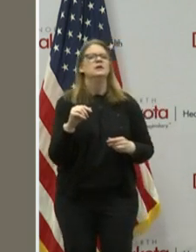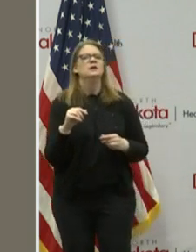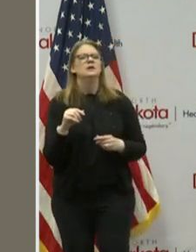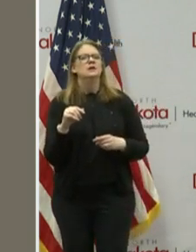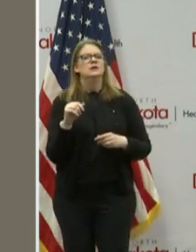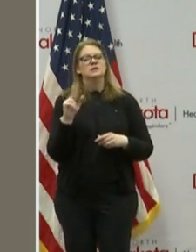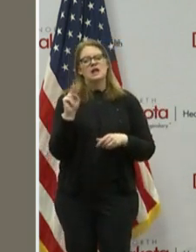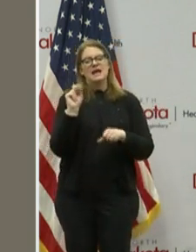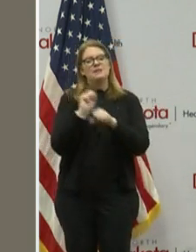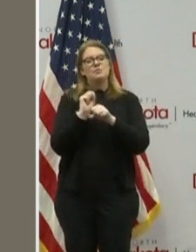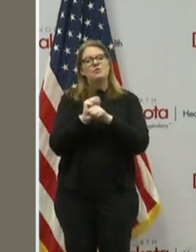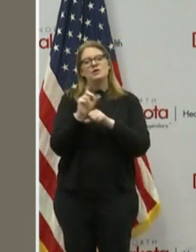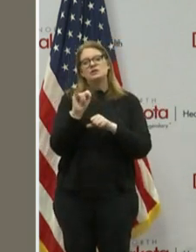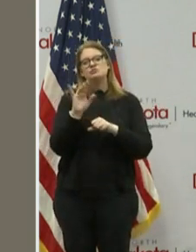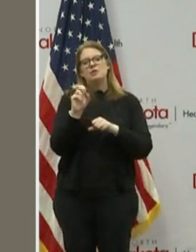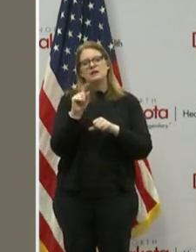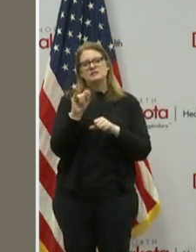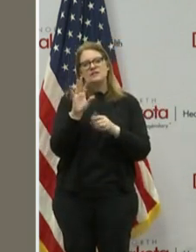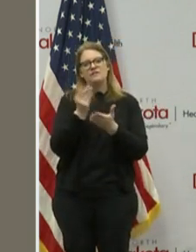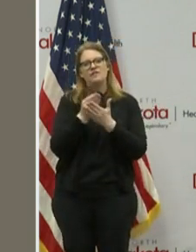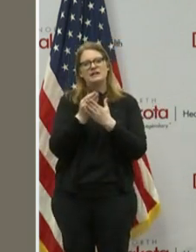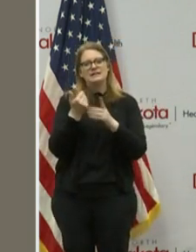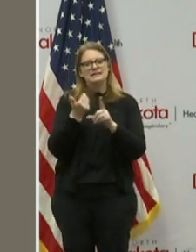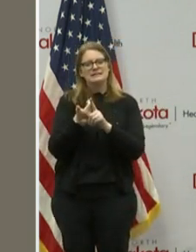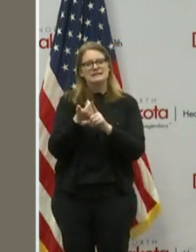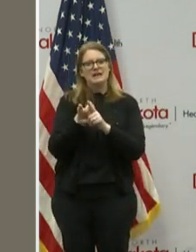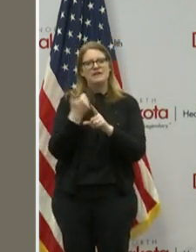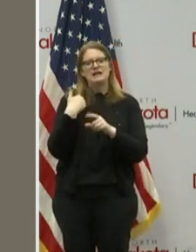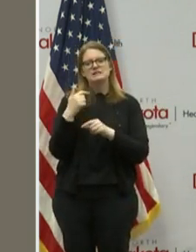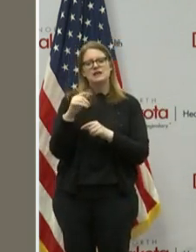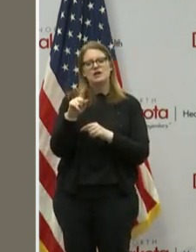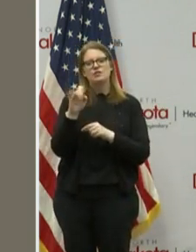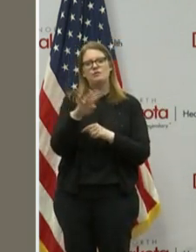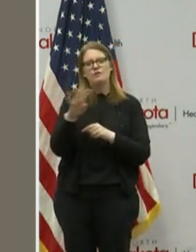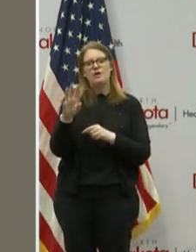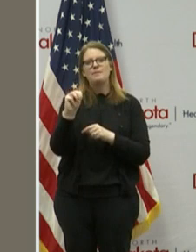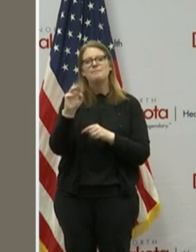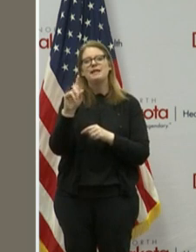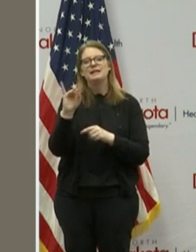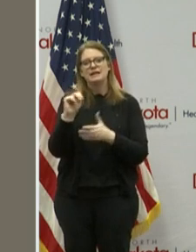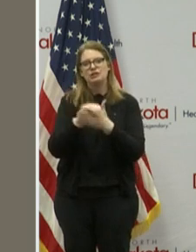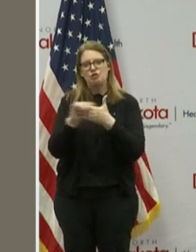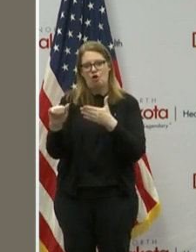EITHER WE PAID IN THE LAST TWO YEARS OUR UNEMPLOYMENT TRUST